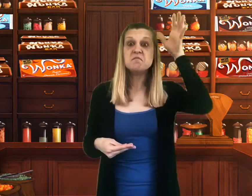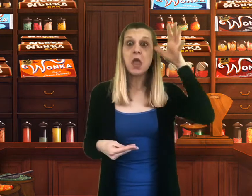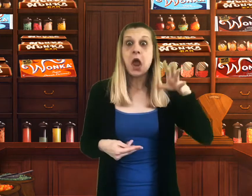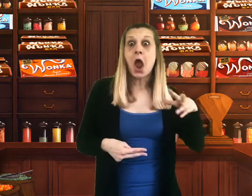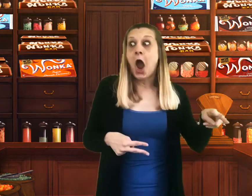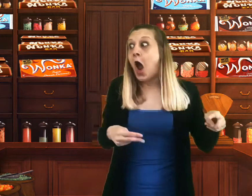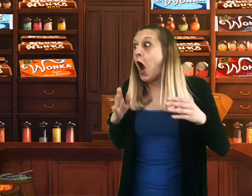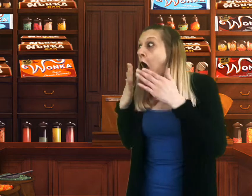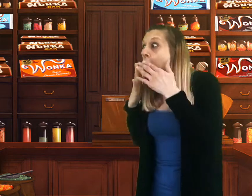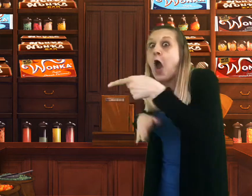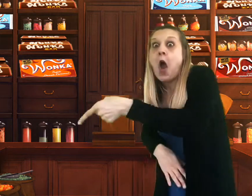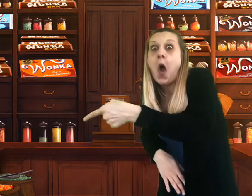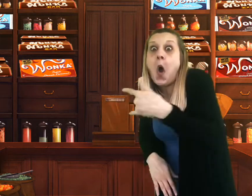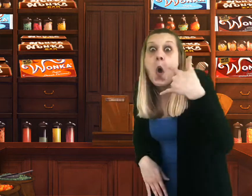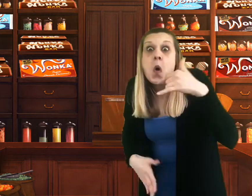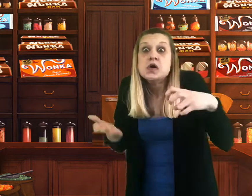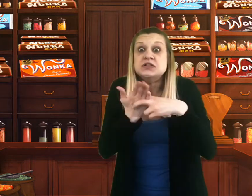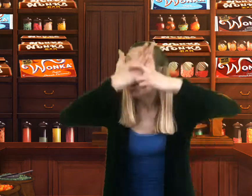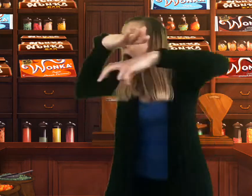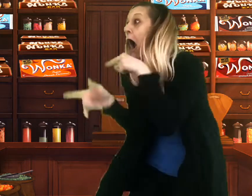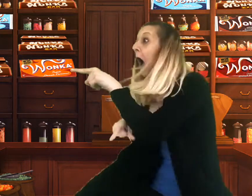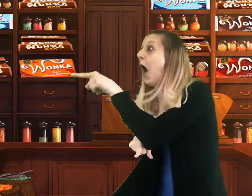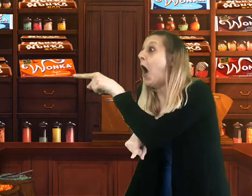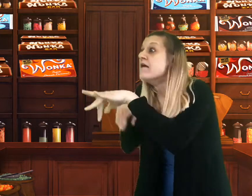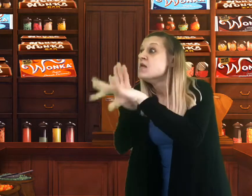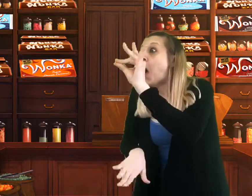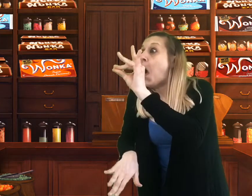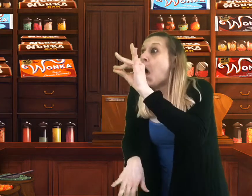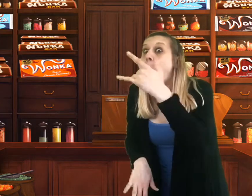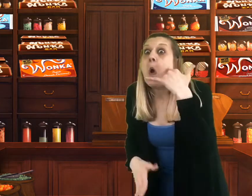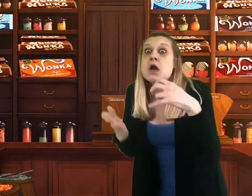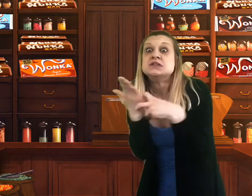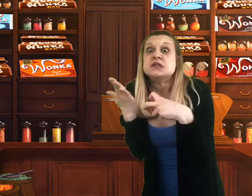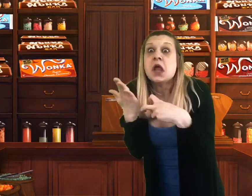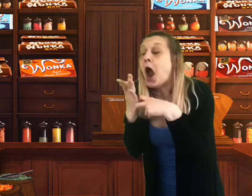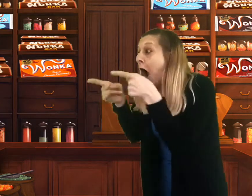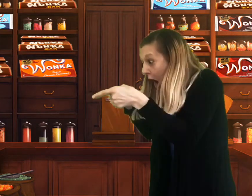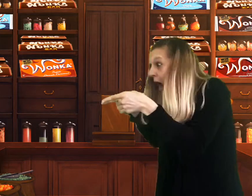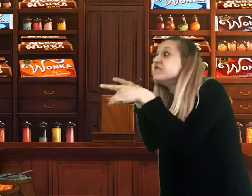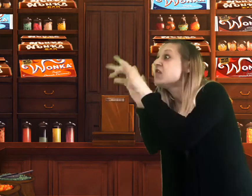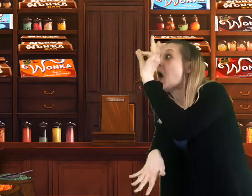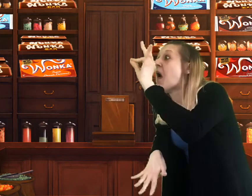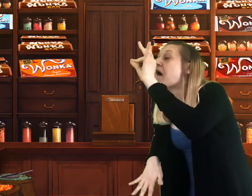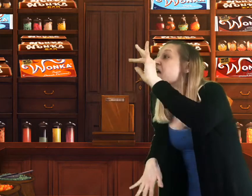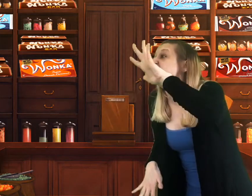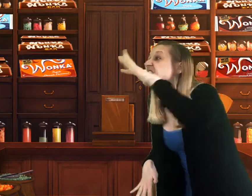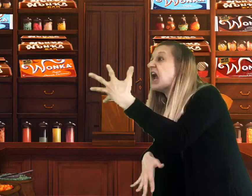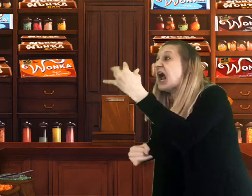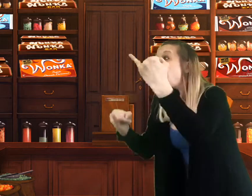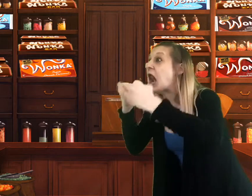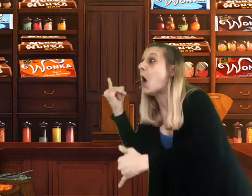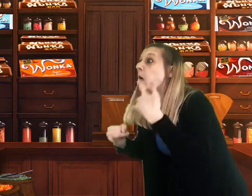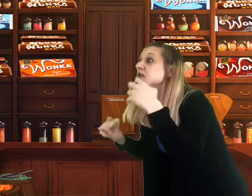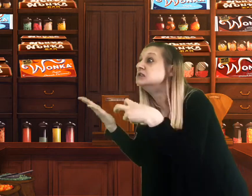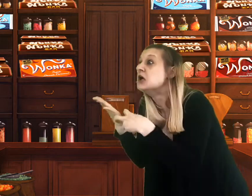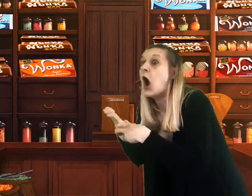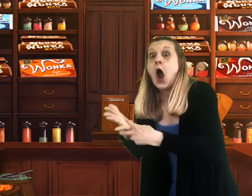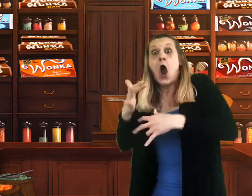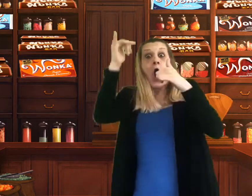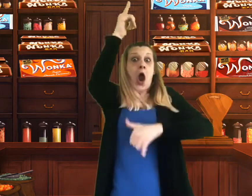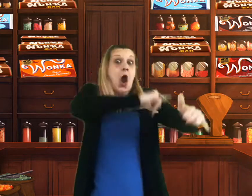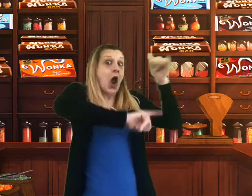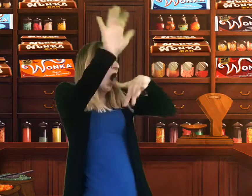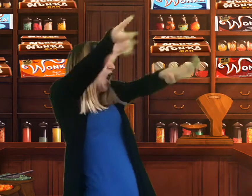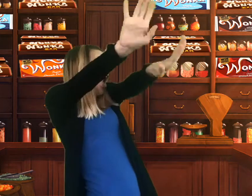"It’s a Golden Ticket!" screamed the shopkeeper, "You’ve got a Golden Ticket! You’ve found the fifth, last Golden Ticket!!